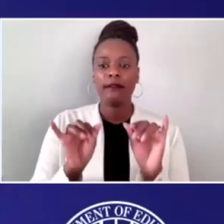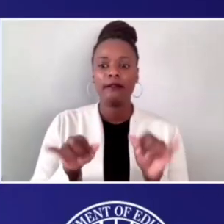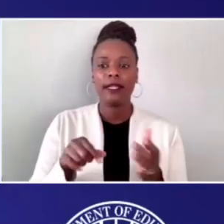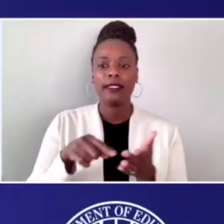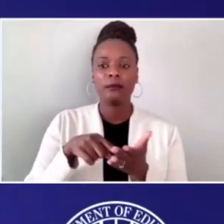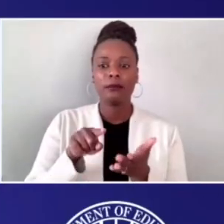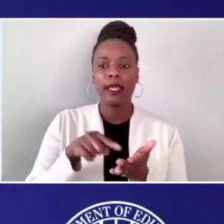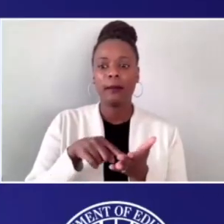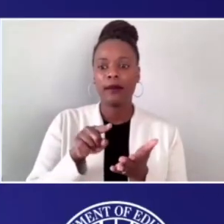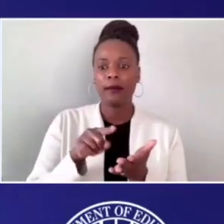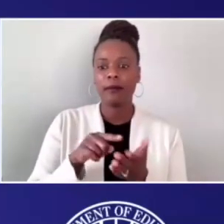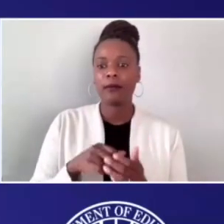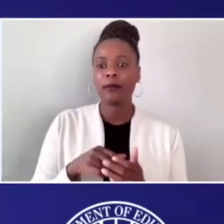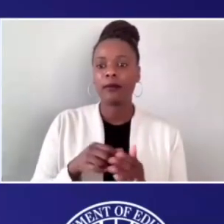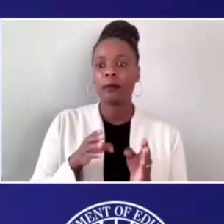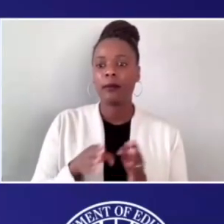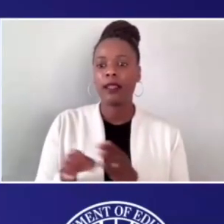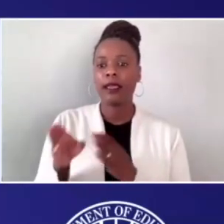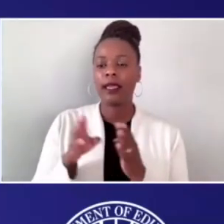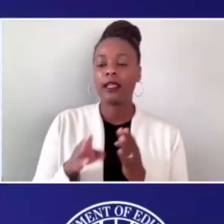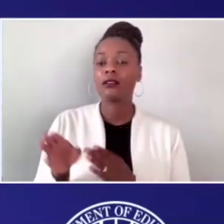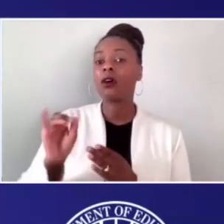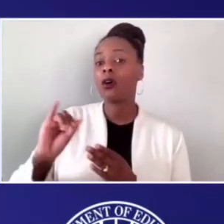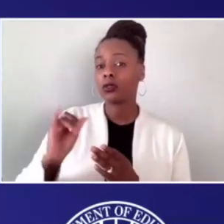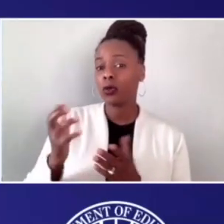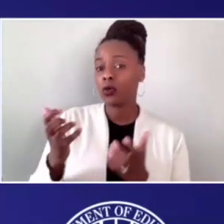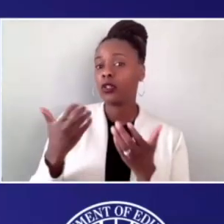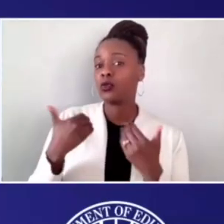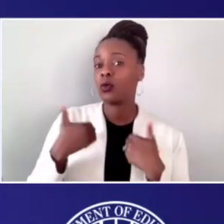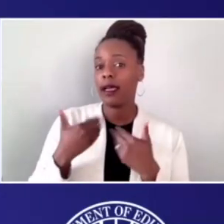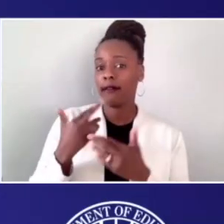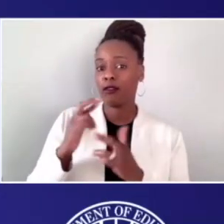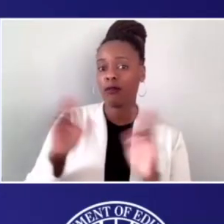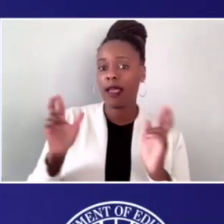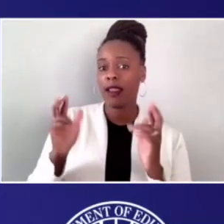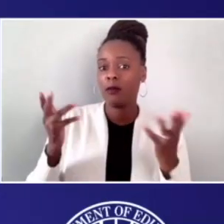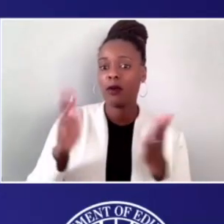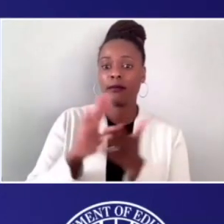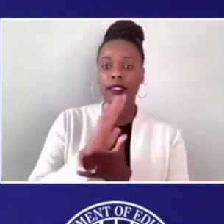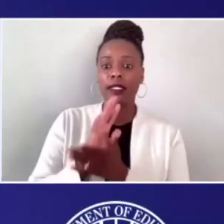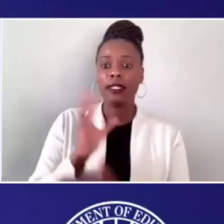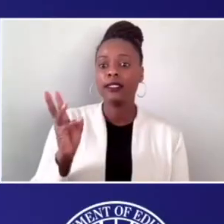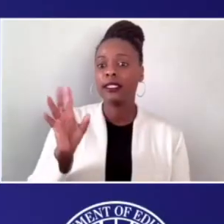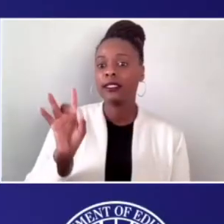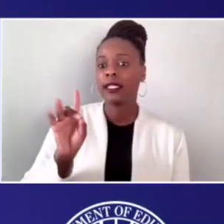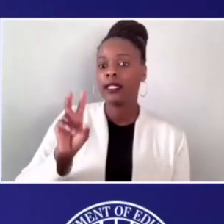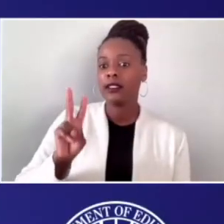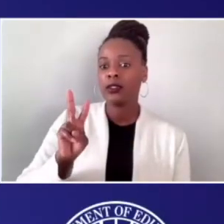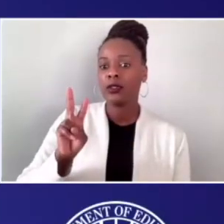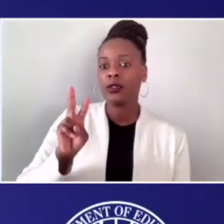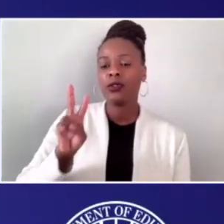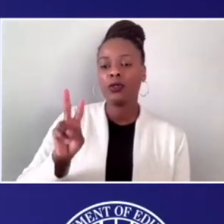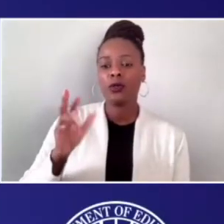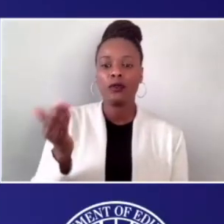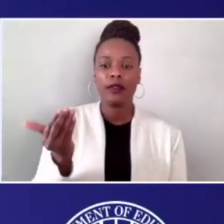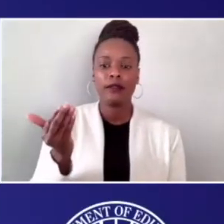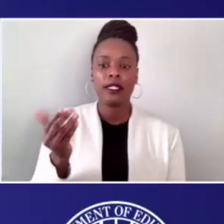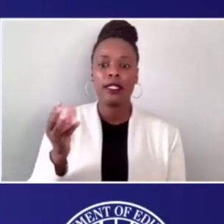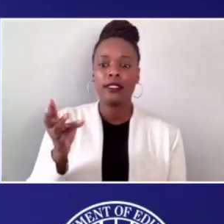you're going to want to have handy as we move through them. 682.215 685.209, which I know,